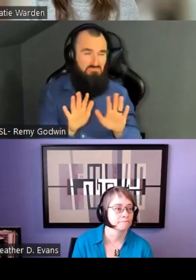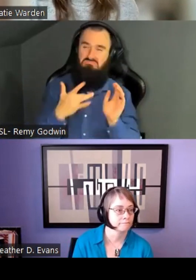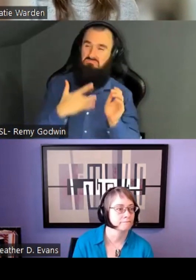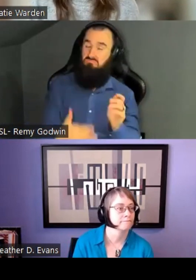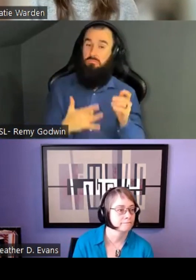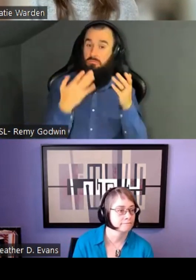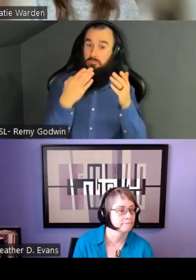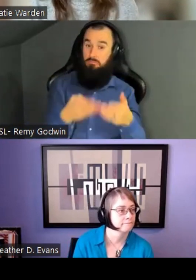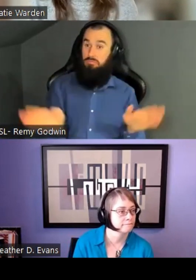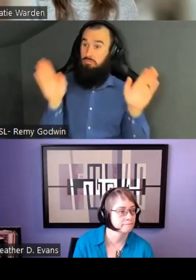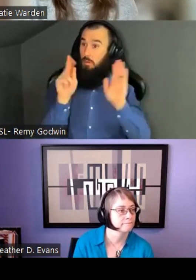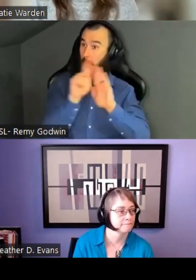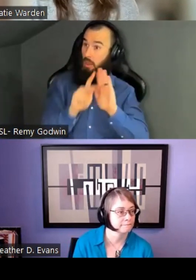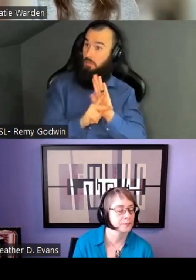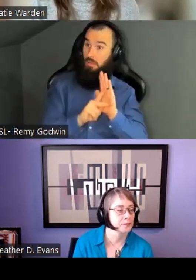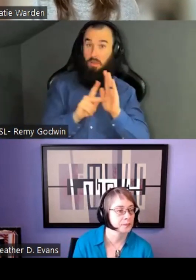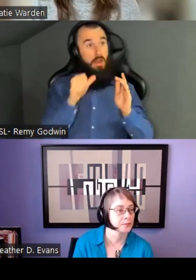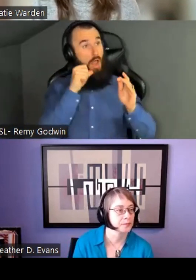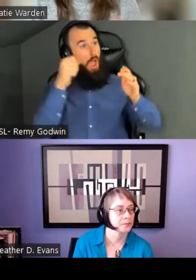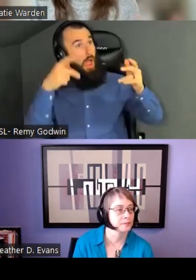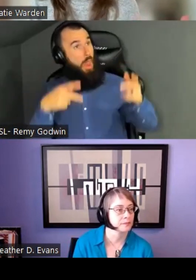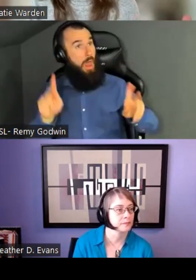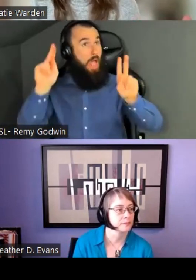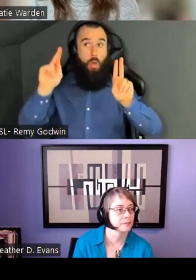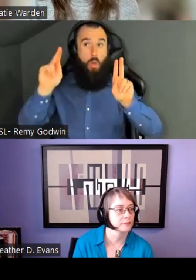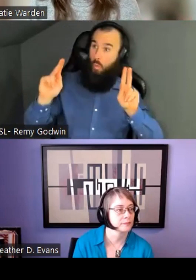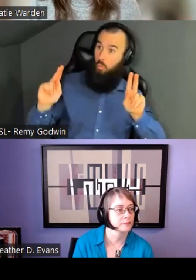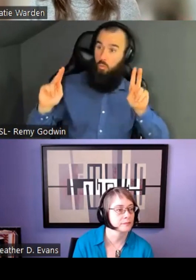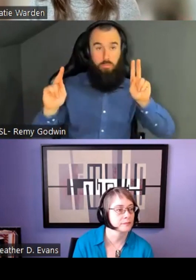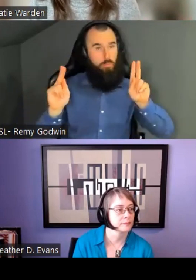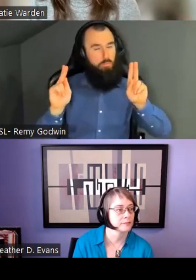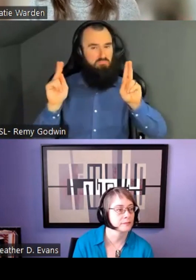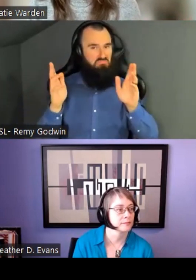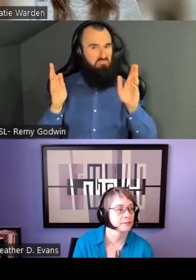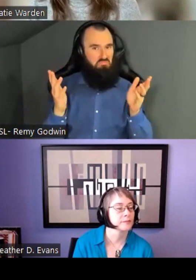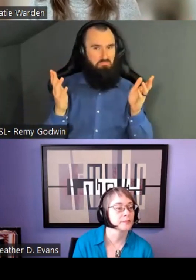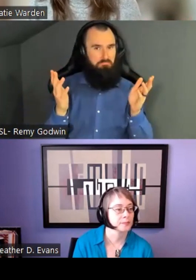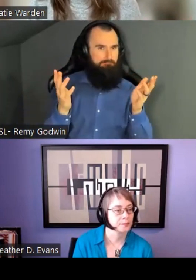that doesn't allow for providing intake forms